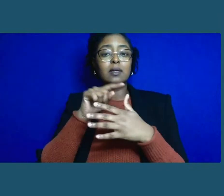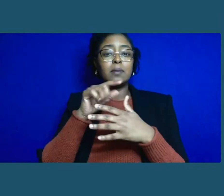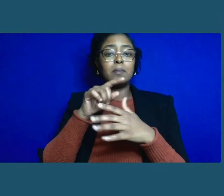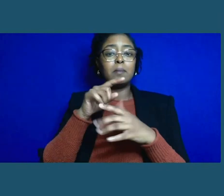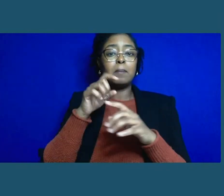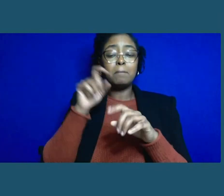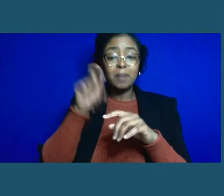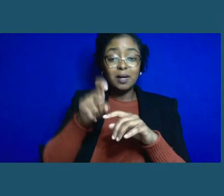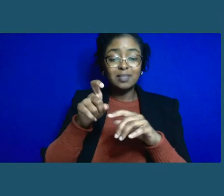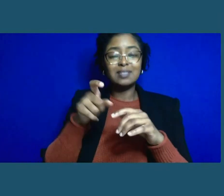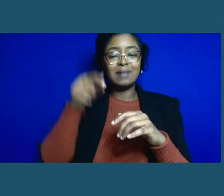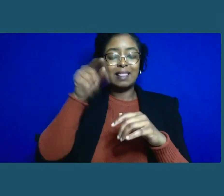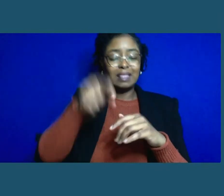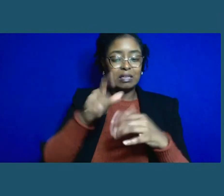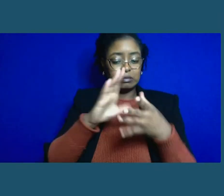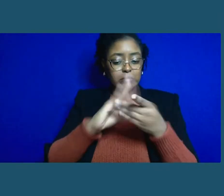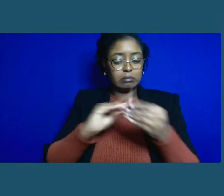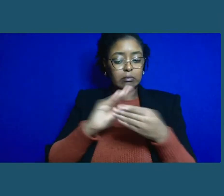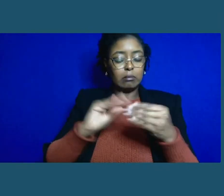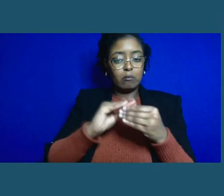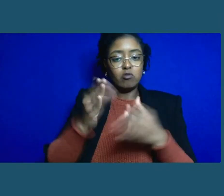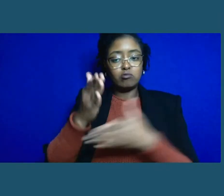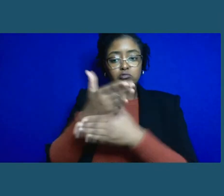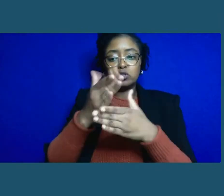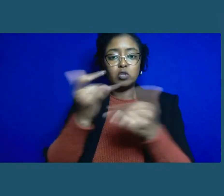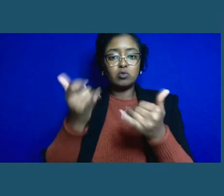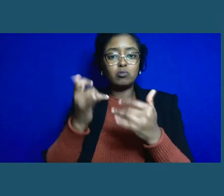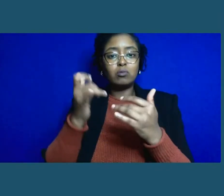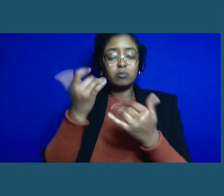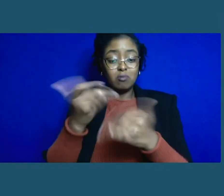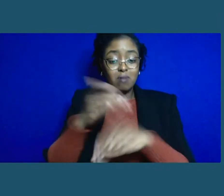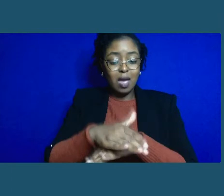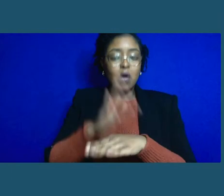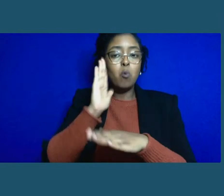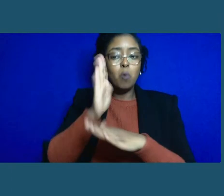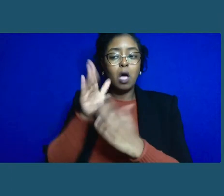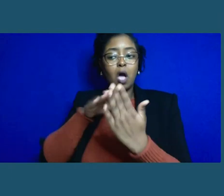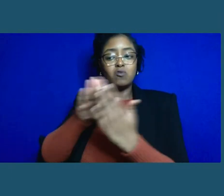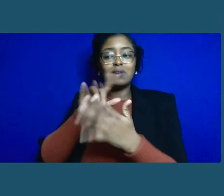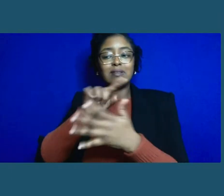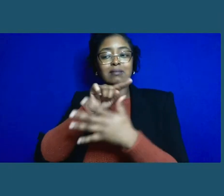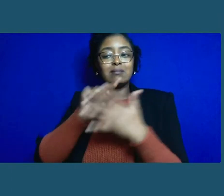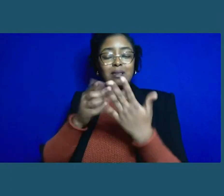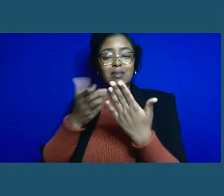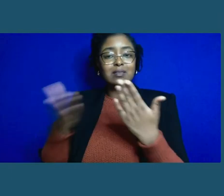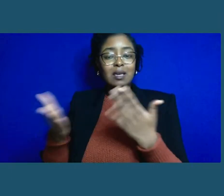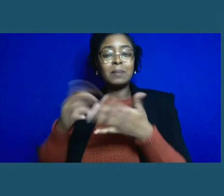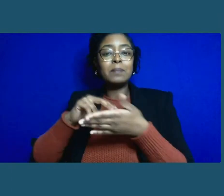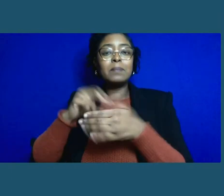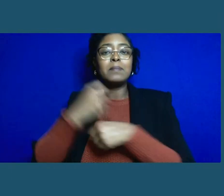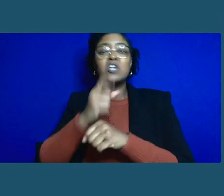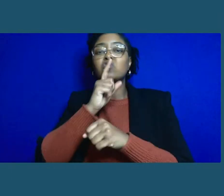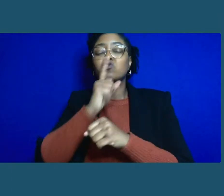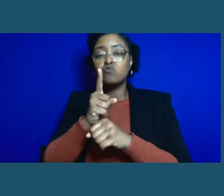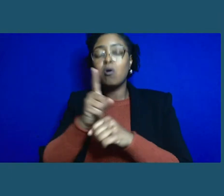action plans, it has to be these these these vignettes that are shared tonight that address